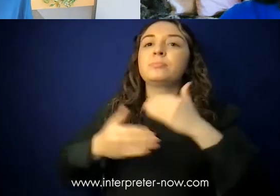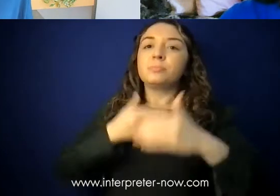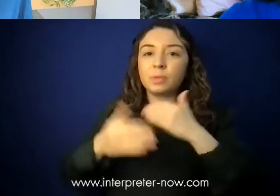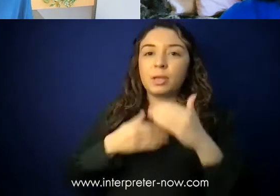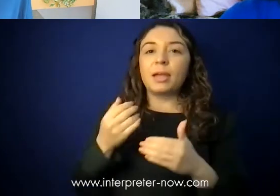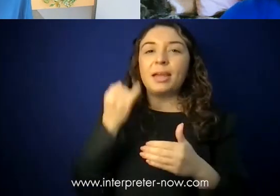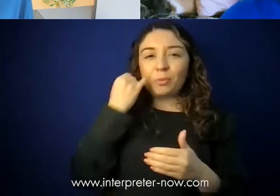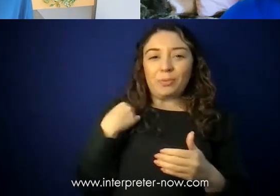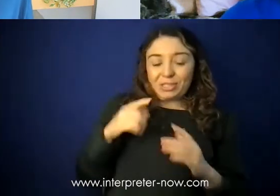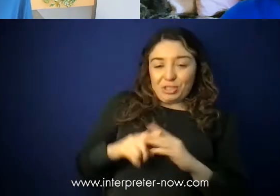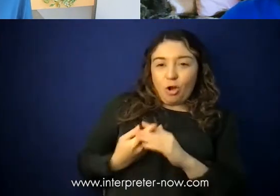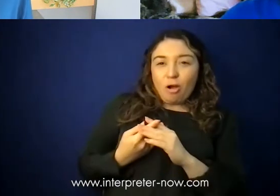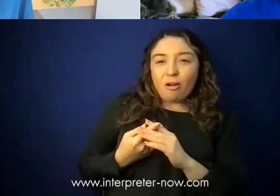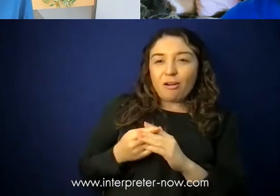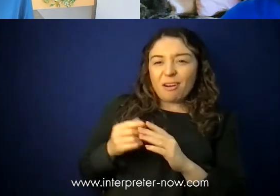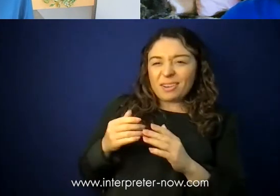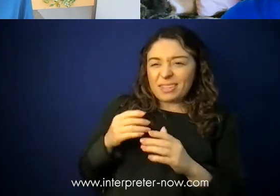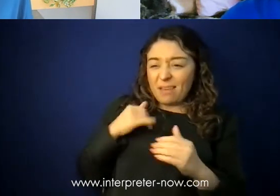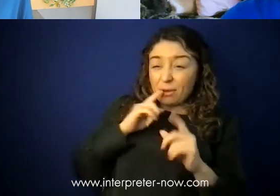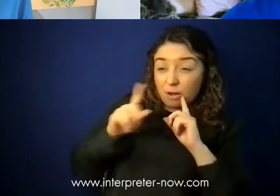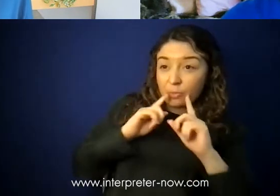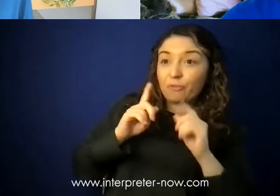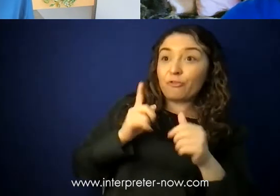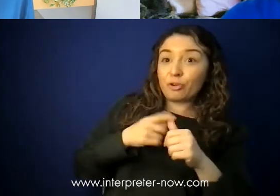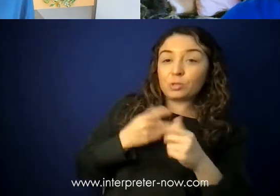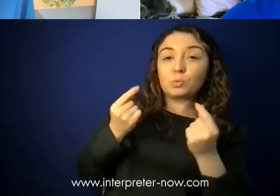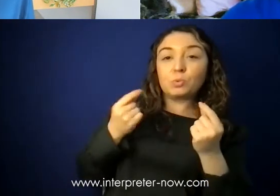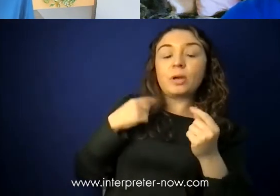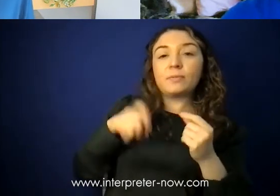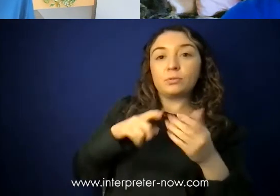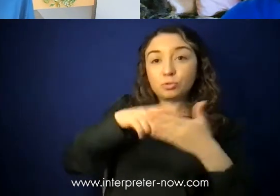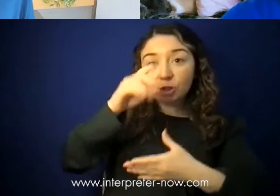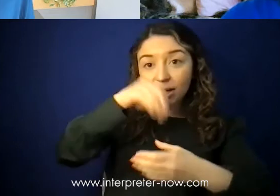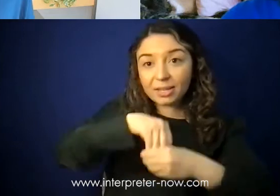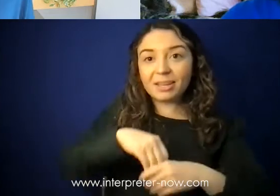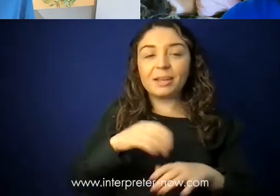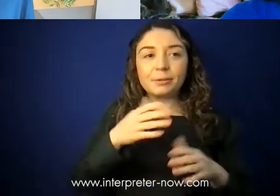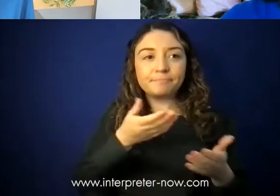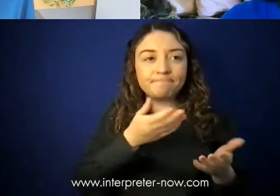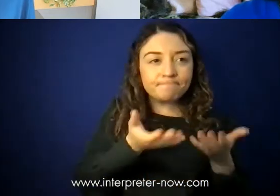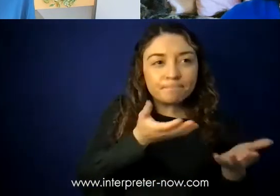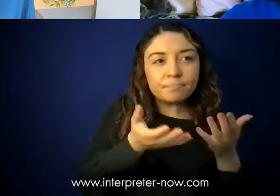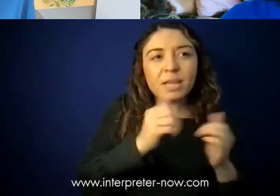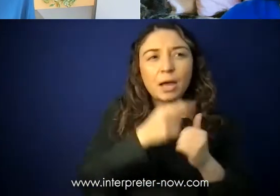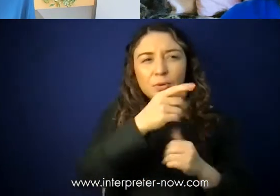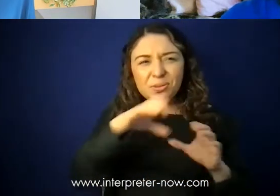But the way to do it is to be checking in. "How are you doing? I'm worried about you, I've noticed this."